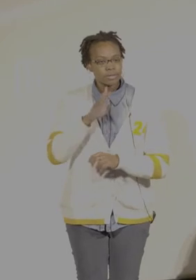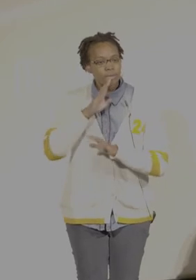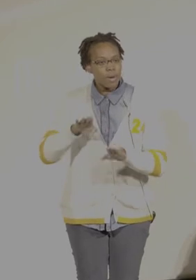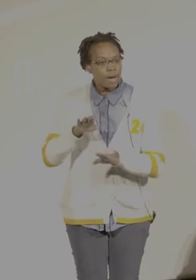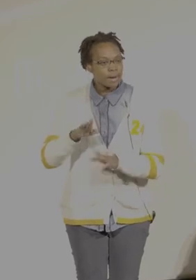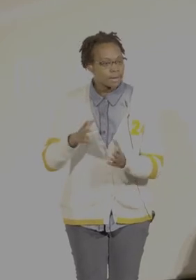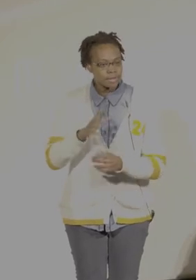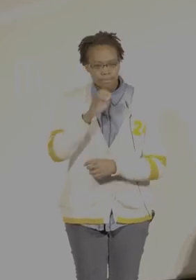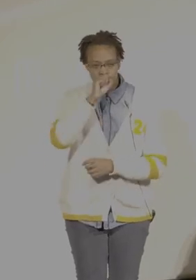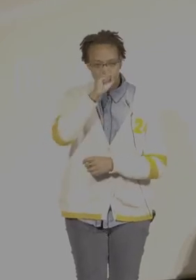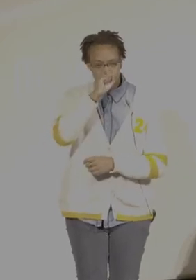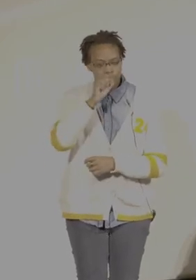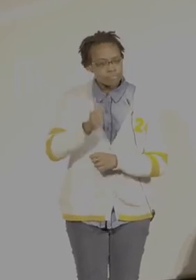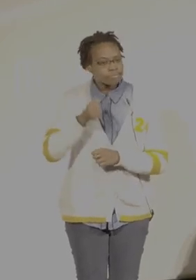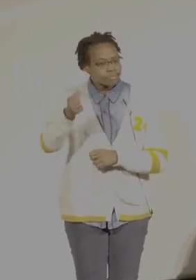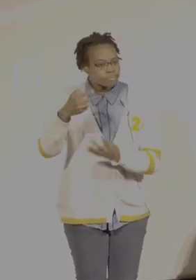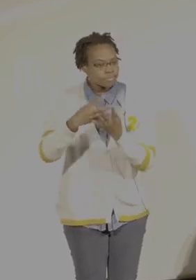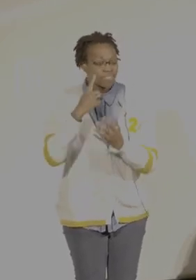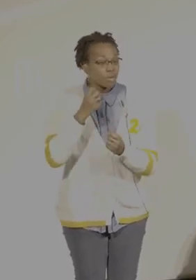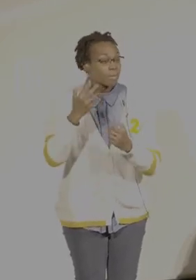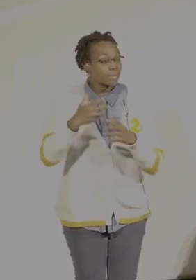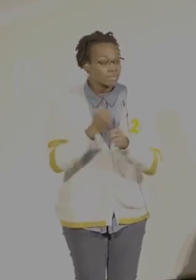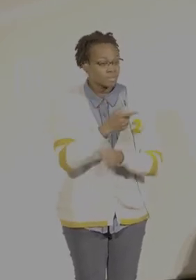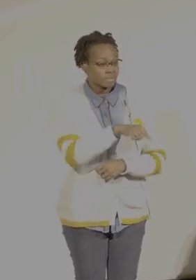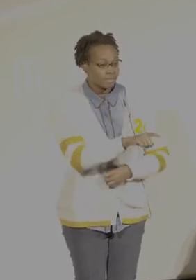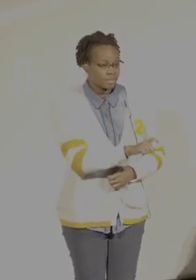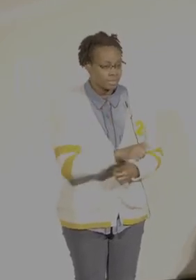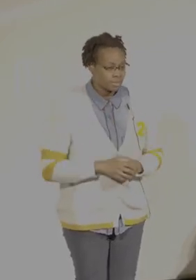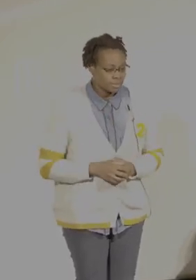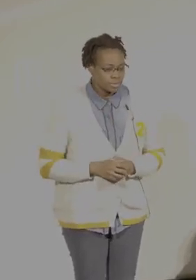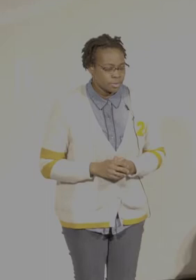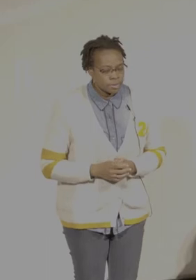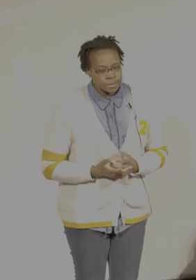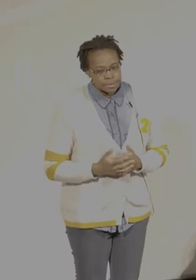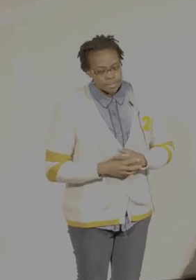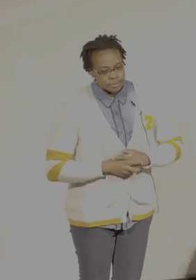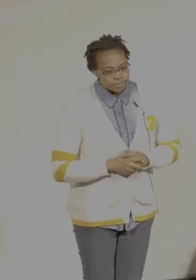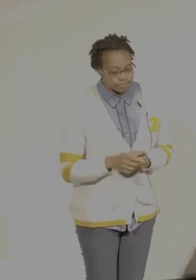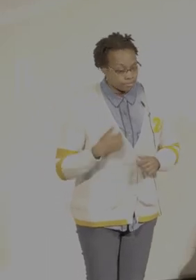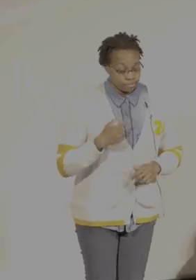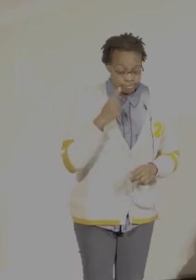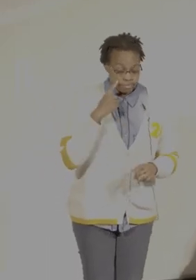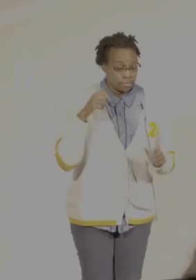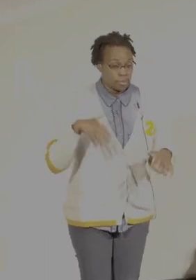To put him way for as many years as they need to. It wasn't unsurprising that this would be the result.